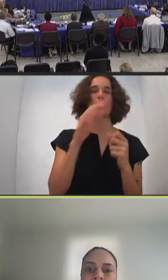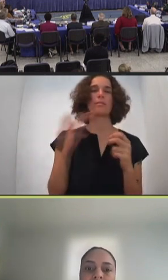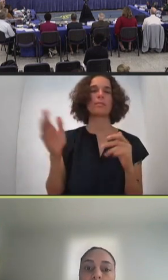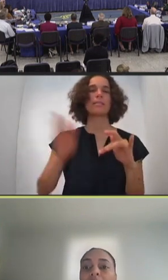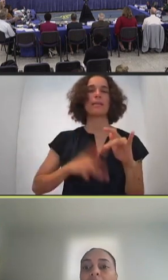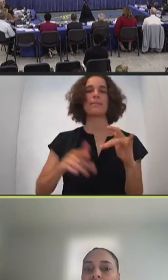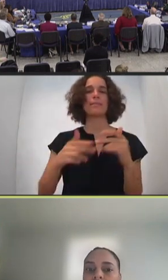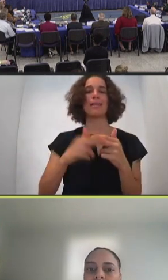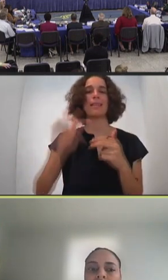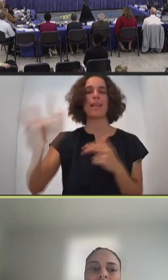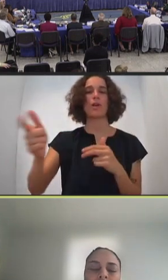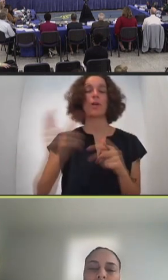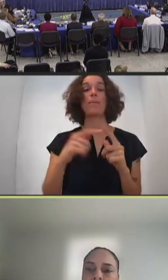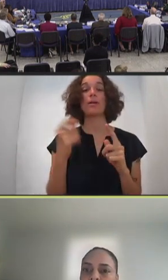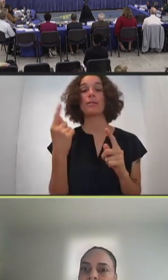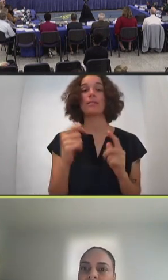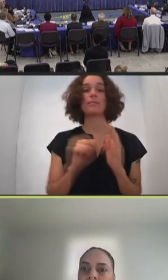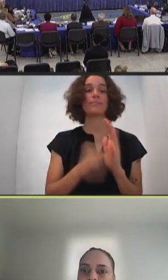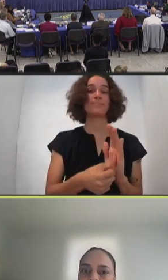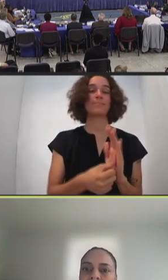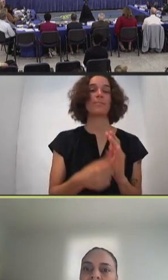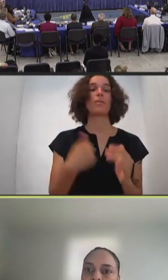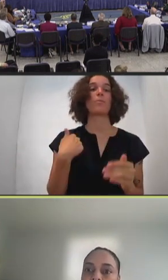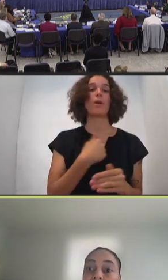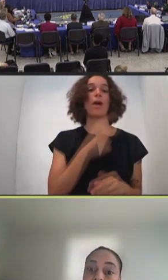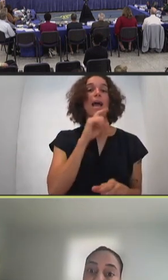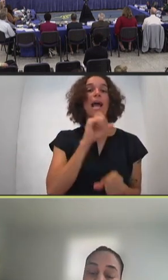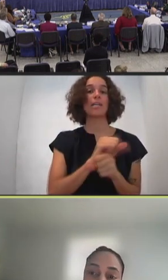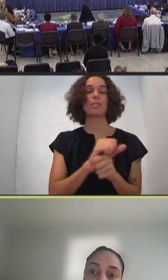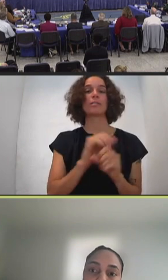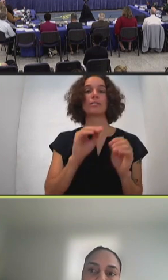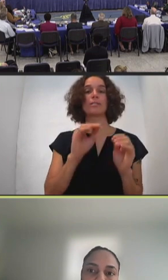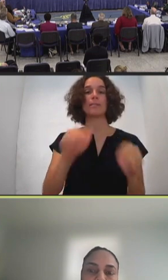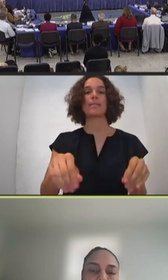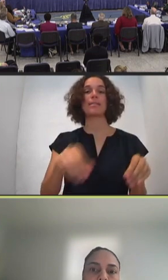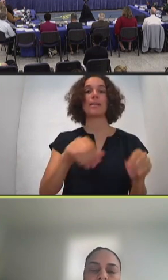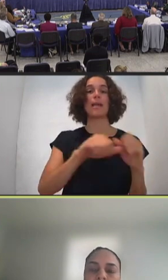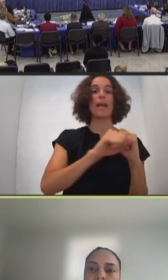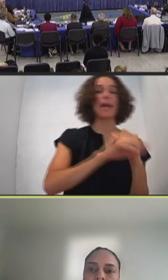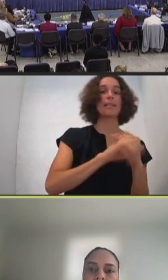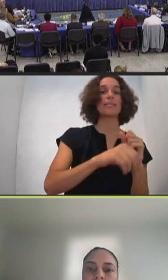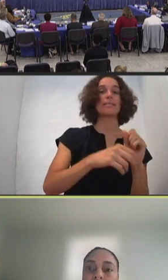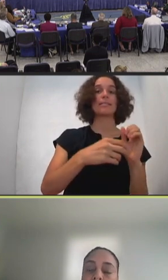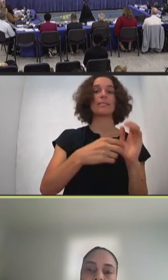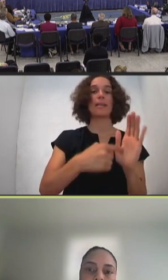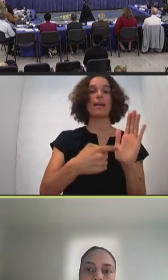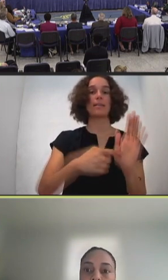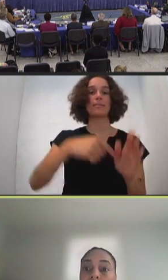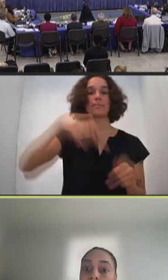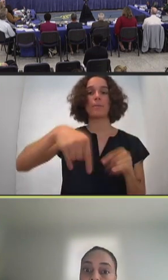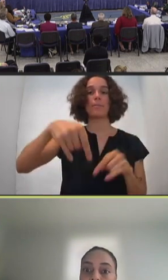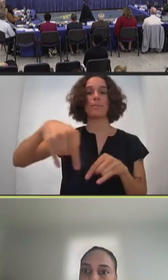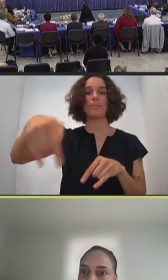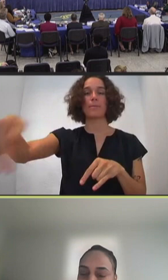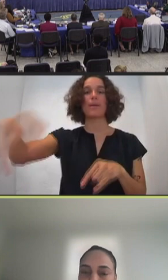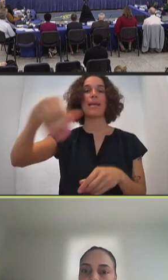is that we're actually placing ads and signage in long-term care facilities in key markets across